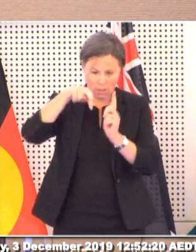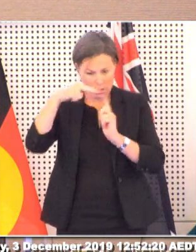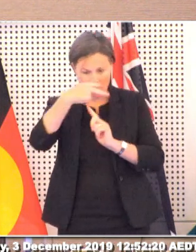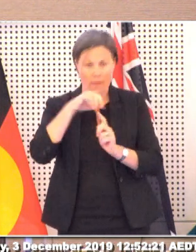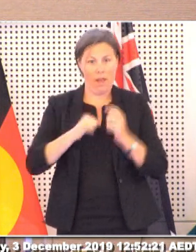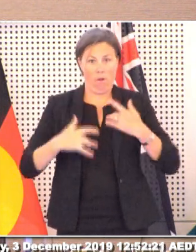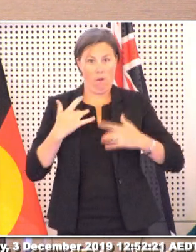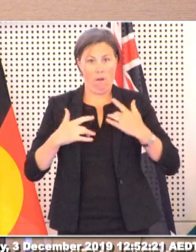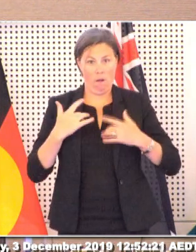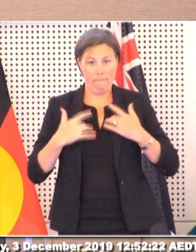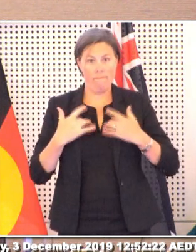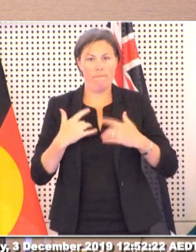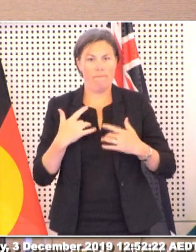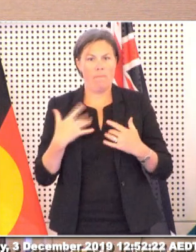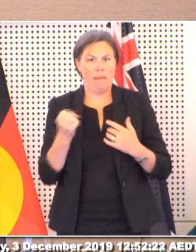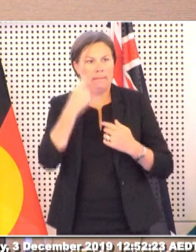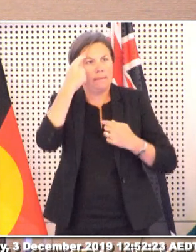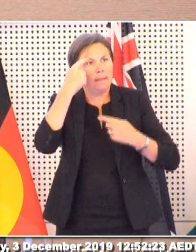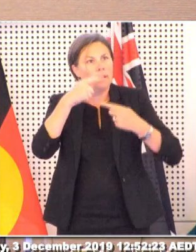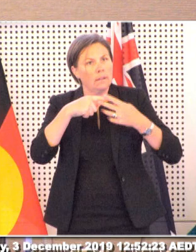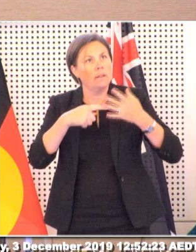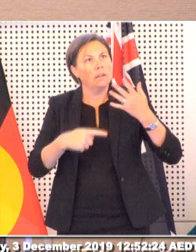consider a range of factors: where they live, do they want to be close to their